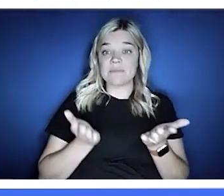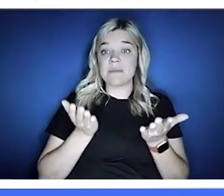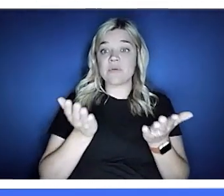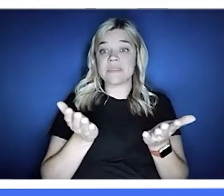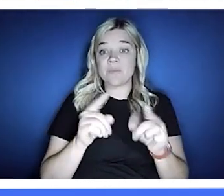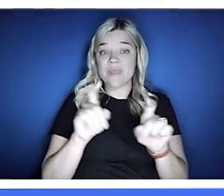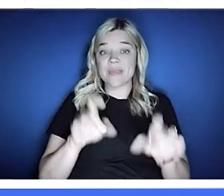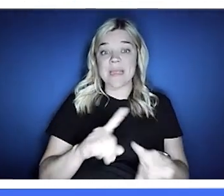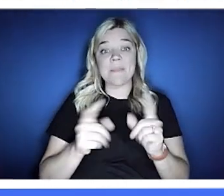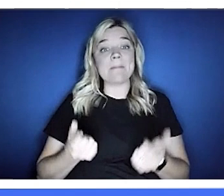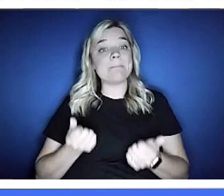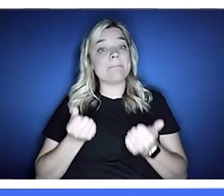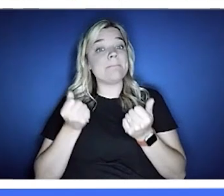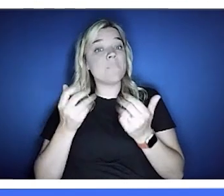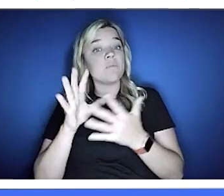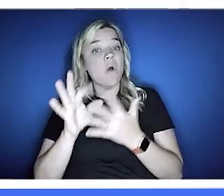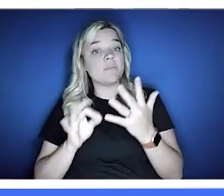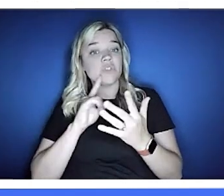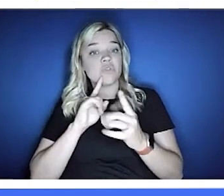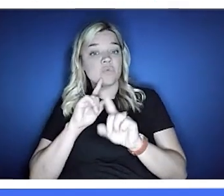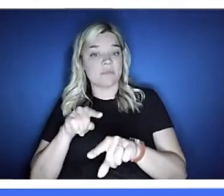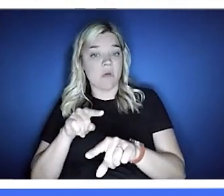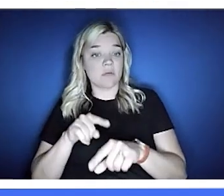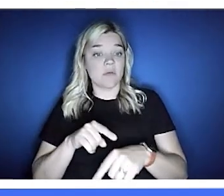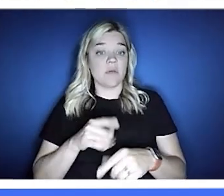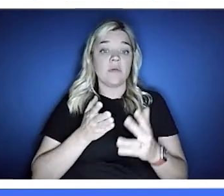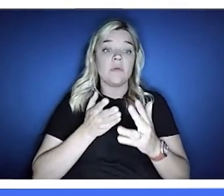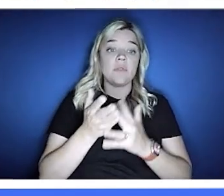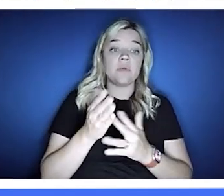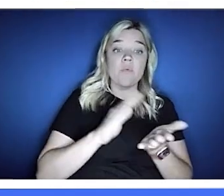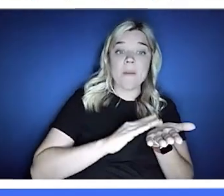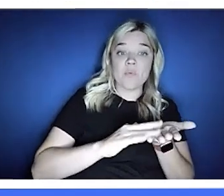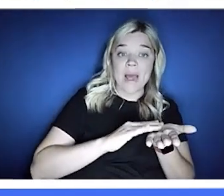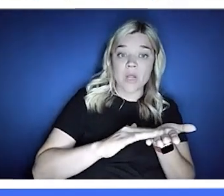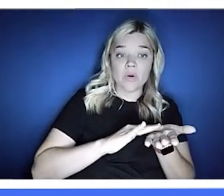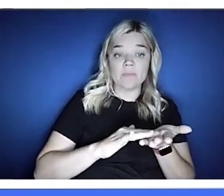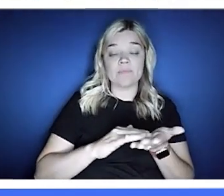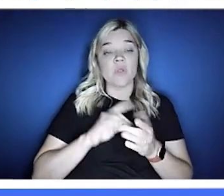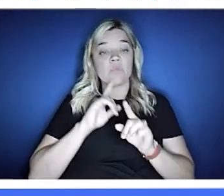but also multiple options to respond. So students can respond using a Brailler. They can respond using a keyboard,